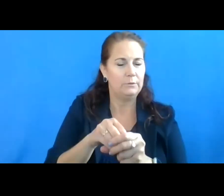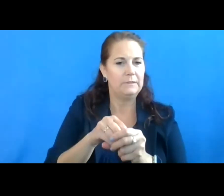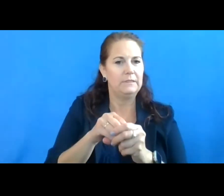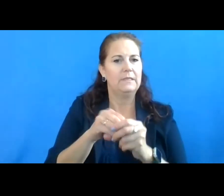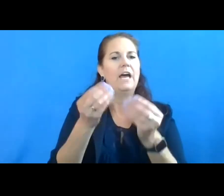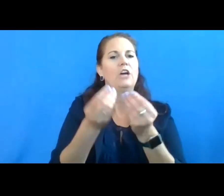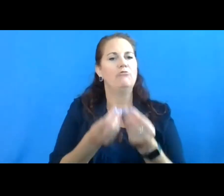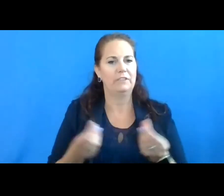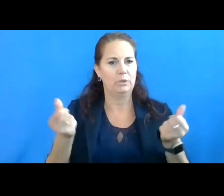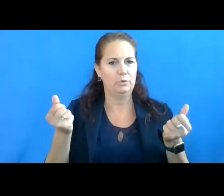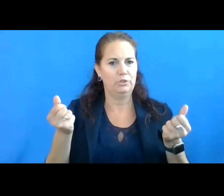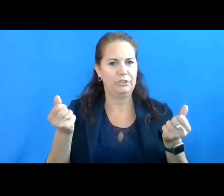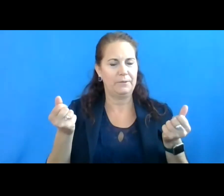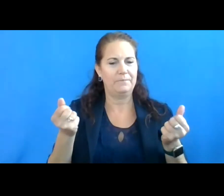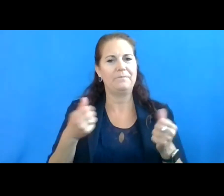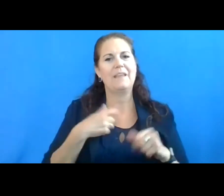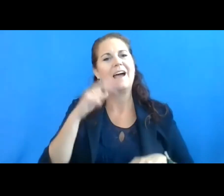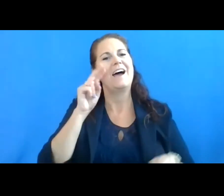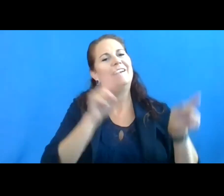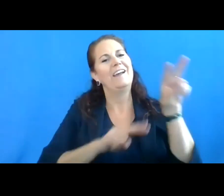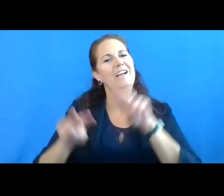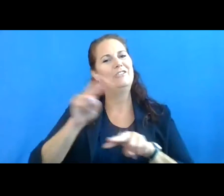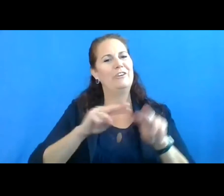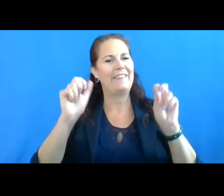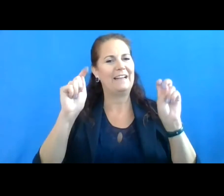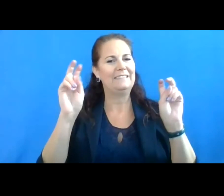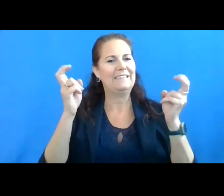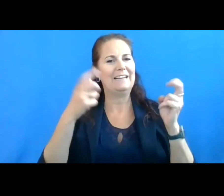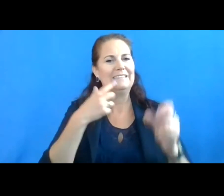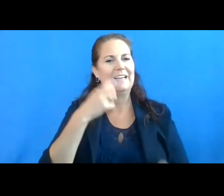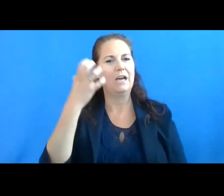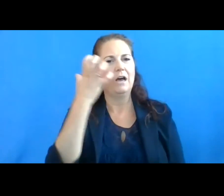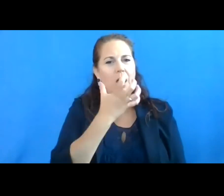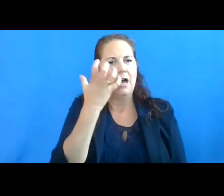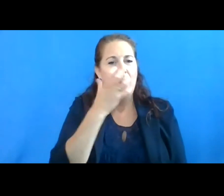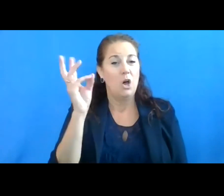And I look at the title and I think, wow.